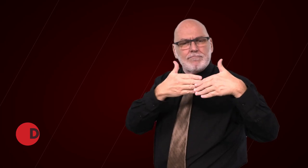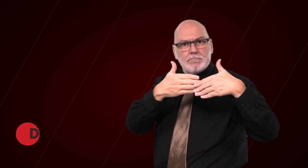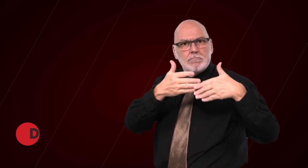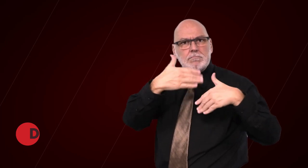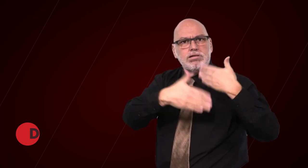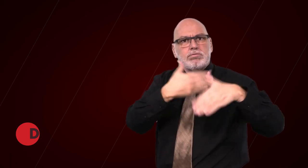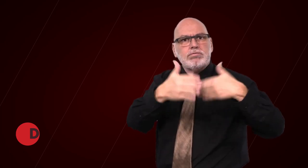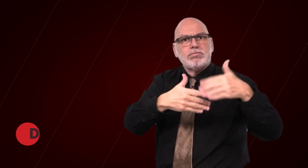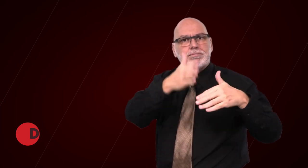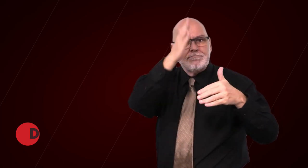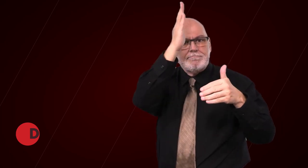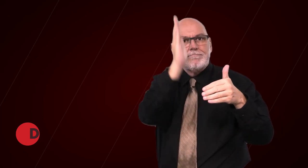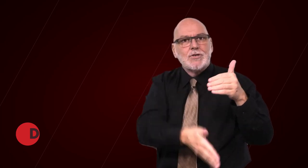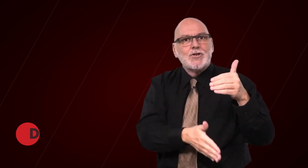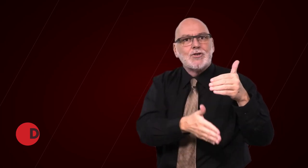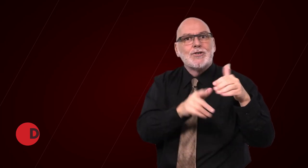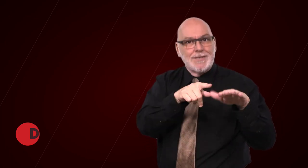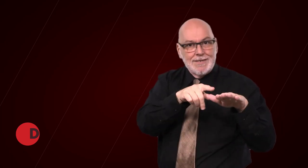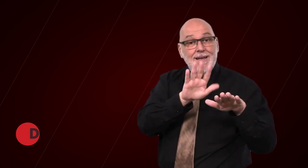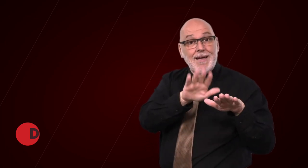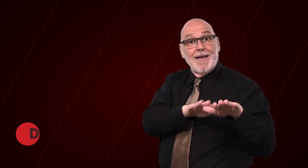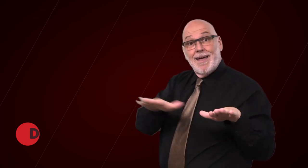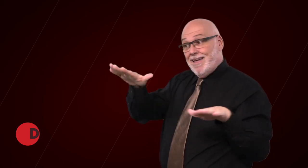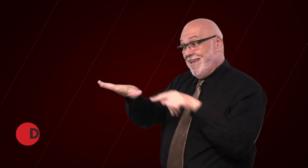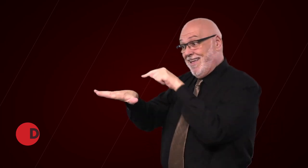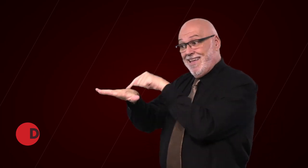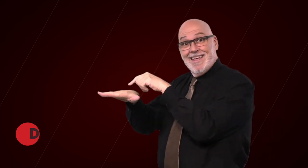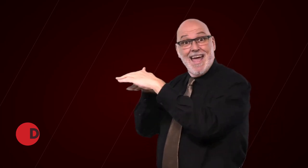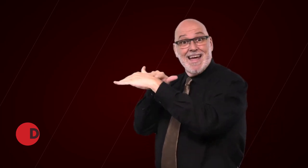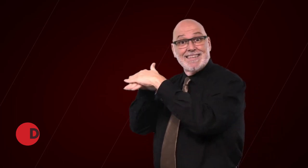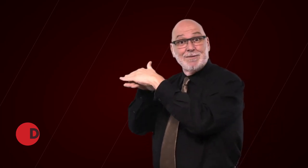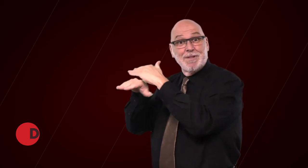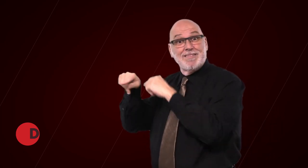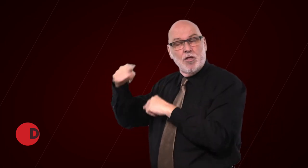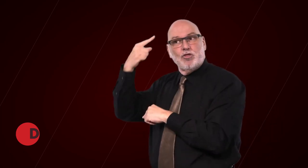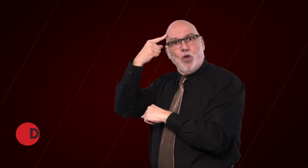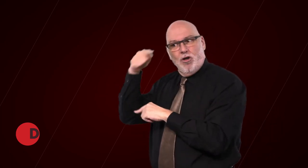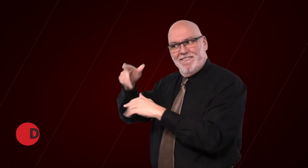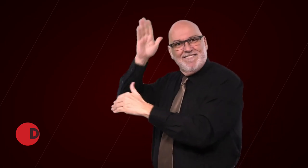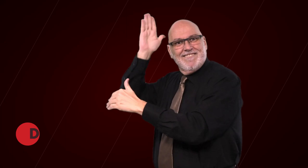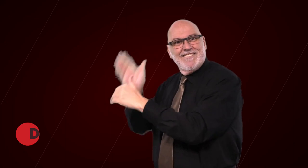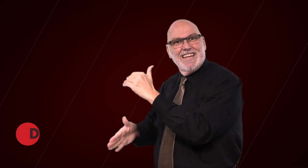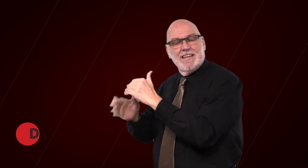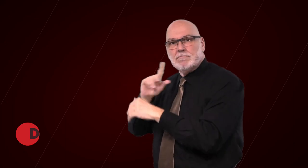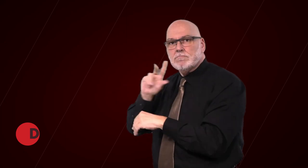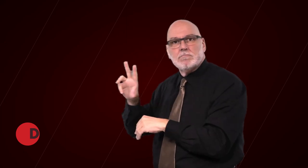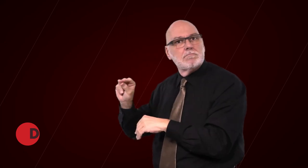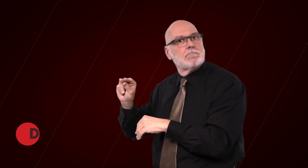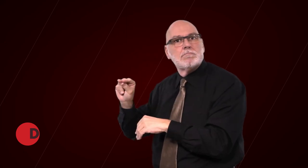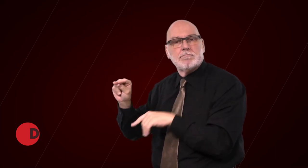CRTC thought wireless accessibility would be completed first.